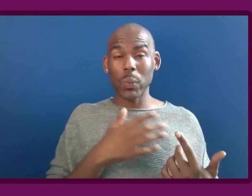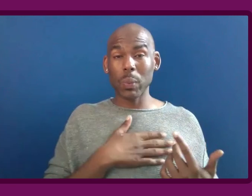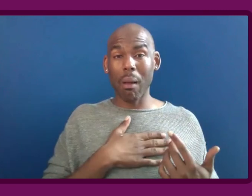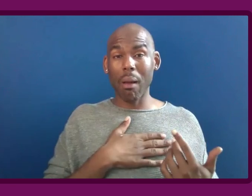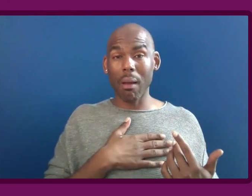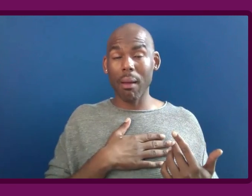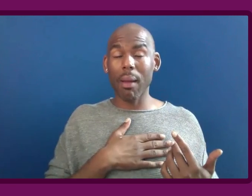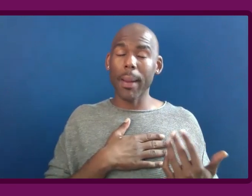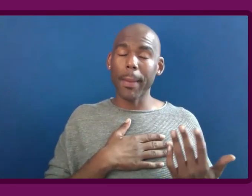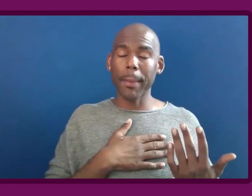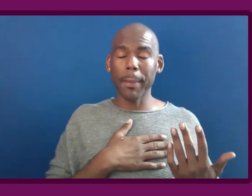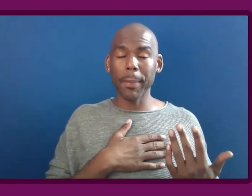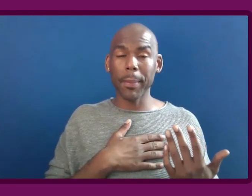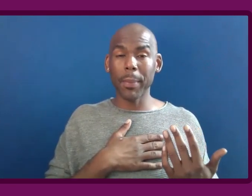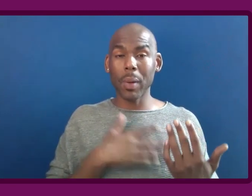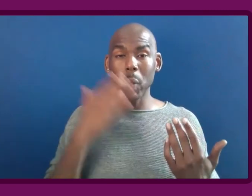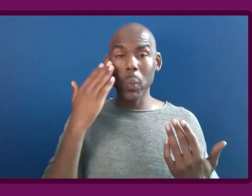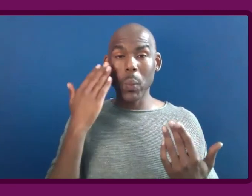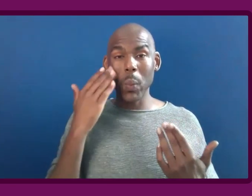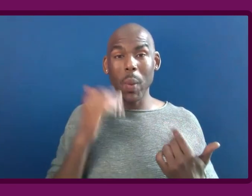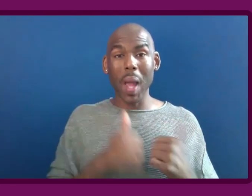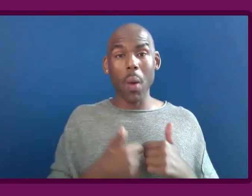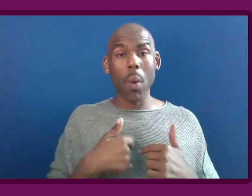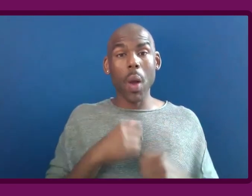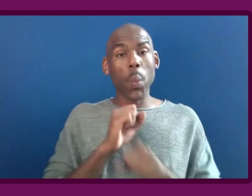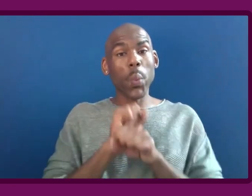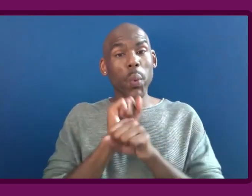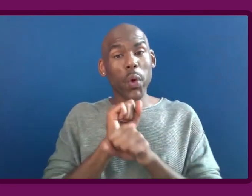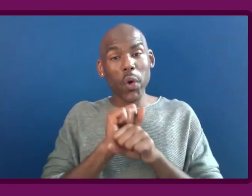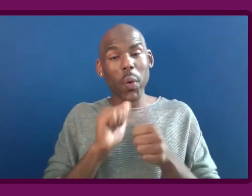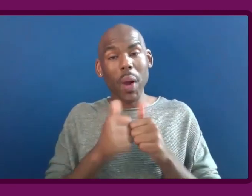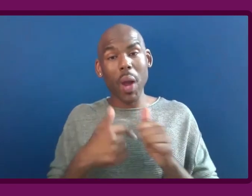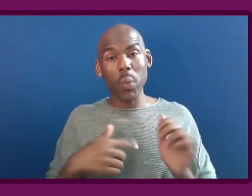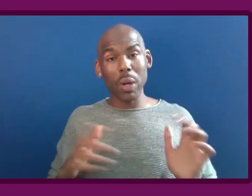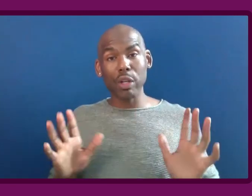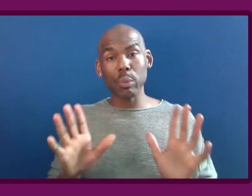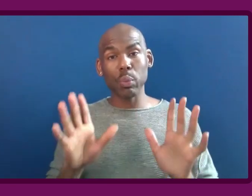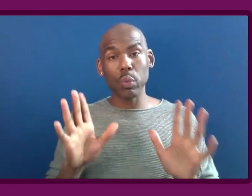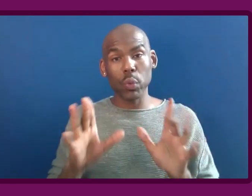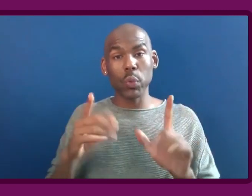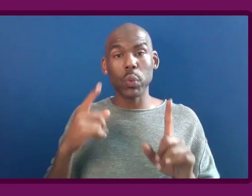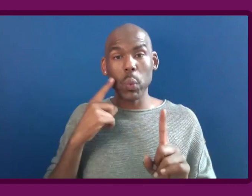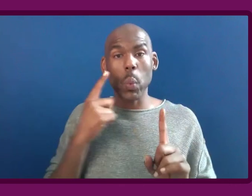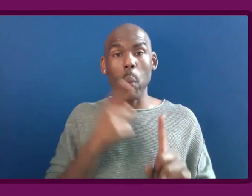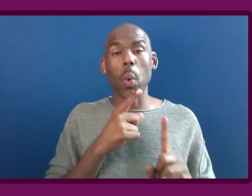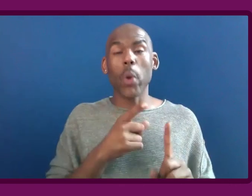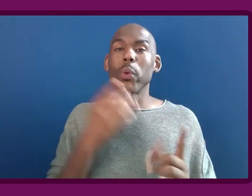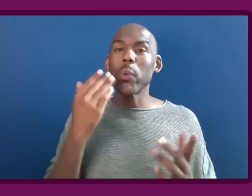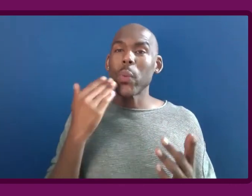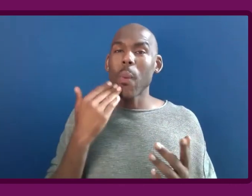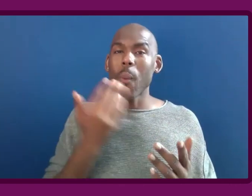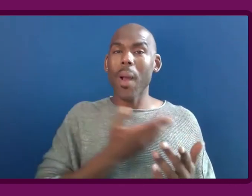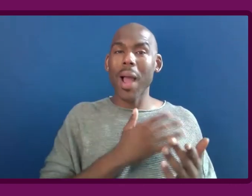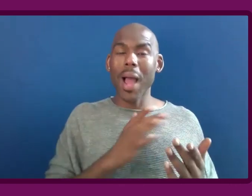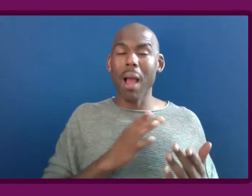the way and all my sisters behind me." Not behind me, but beside me, right? That's how I feel.